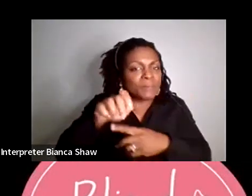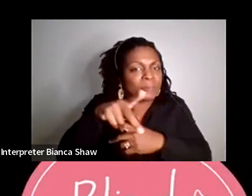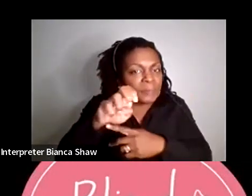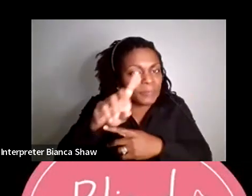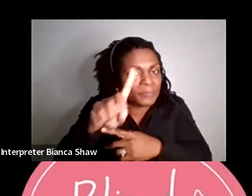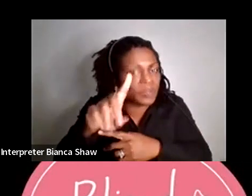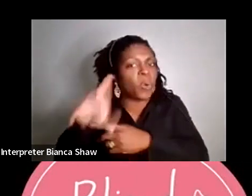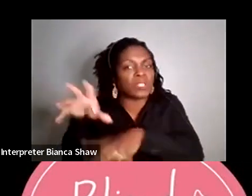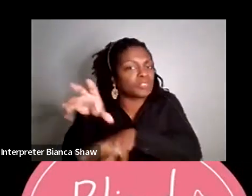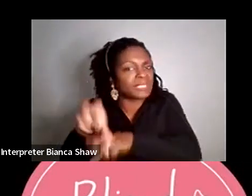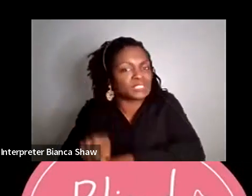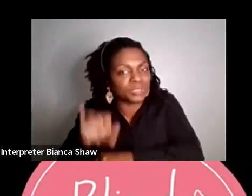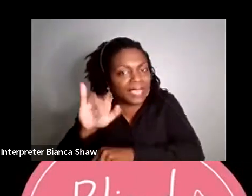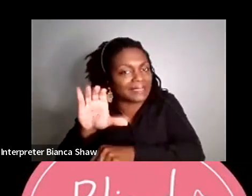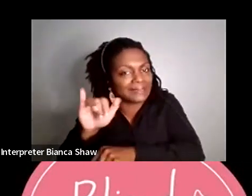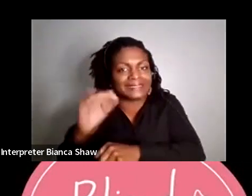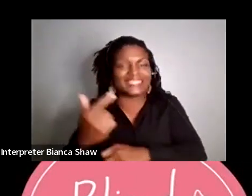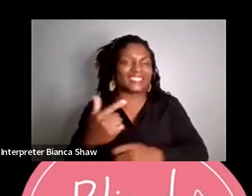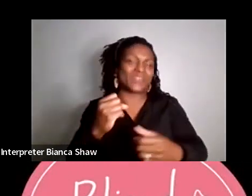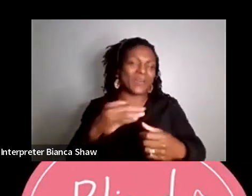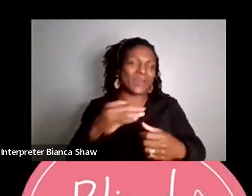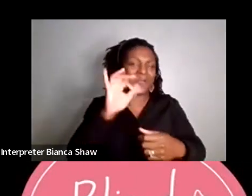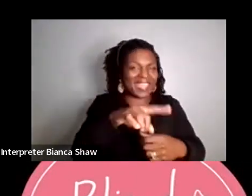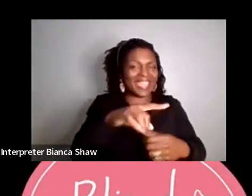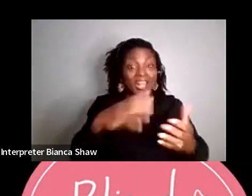So they had to learn a whole bunch of things They learn things like even just grabbing brown meat.